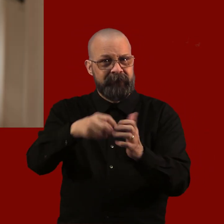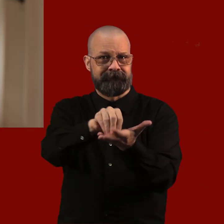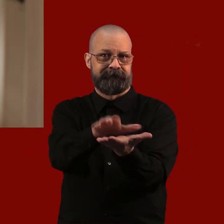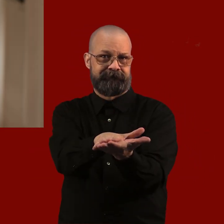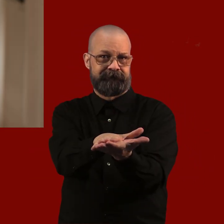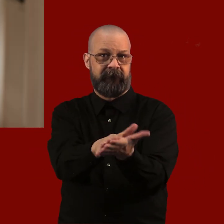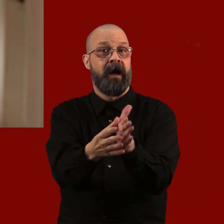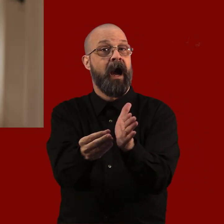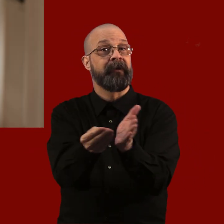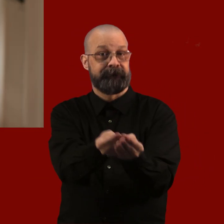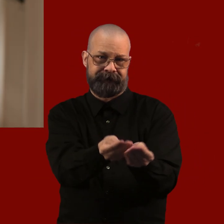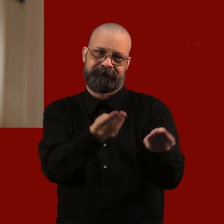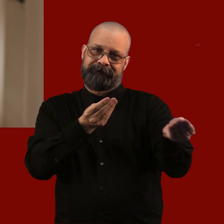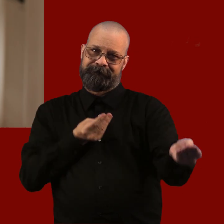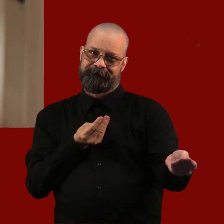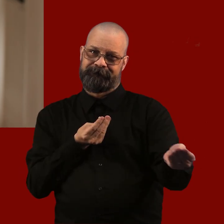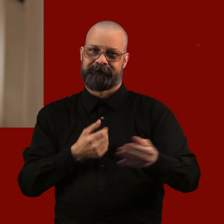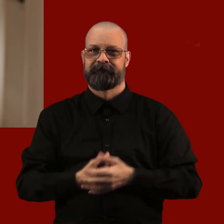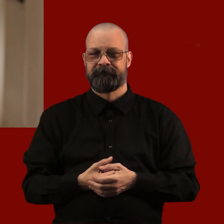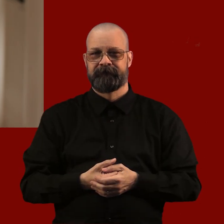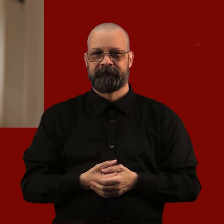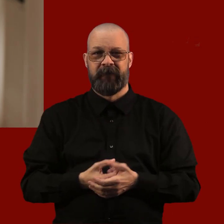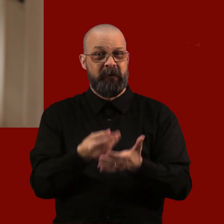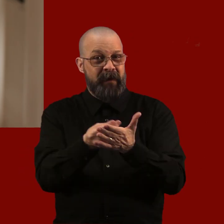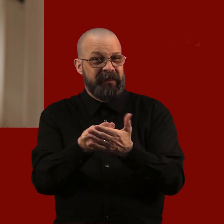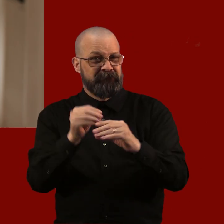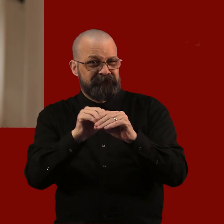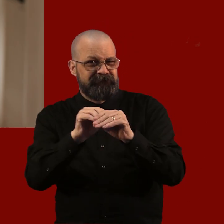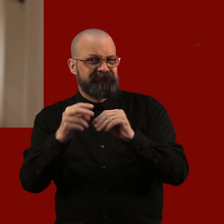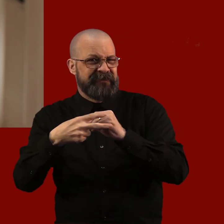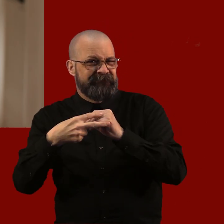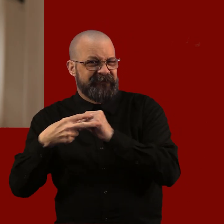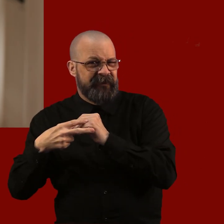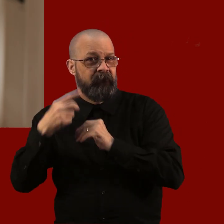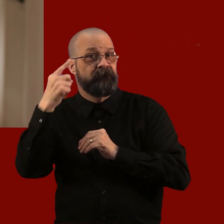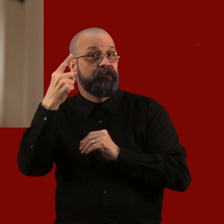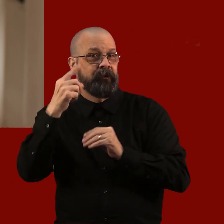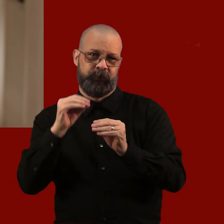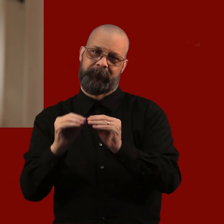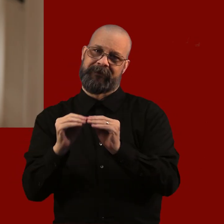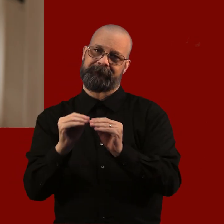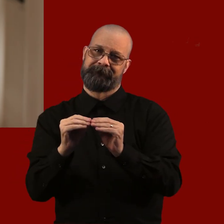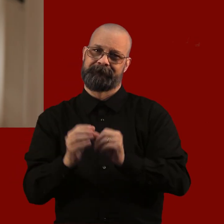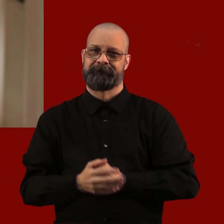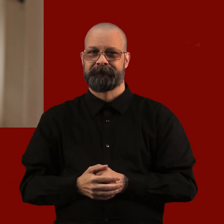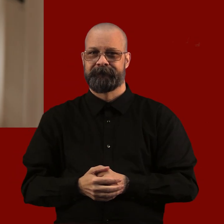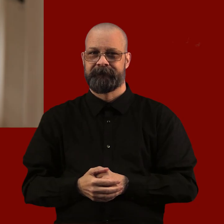and unexpected repairs. Talk to your insurance provider about the right coverage for your property, especially if you have a